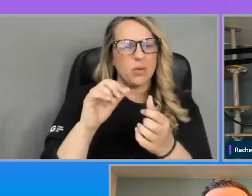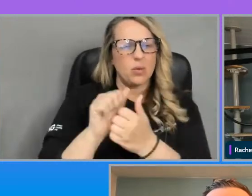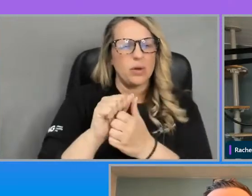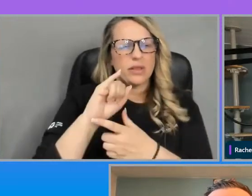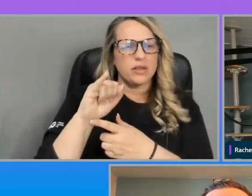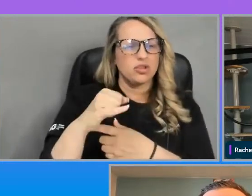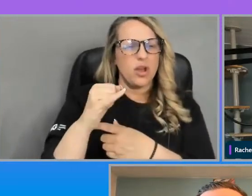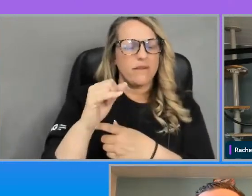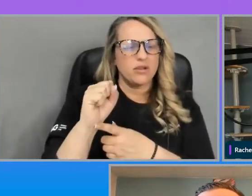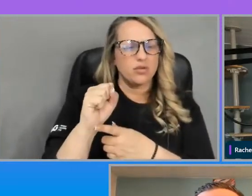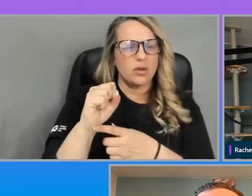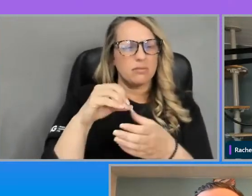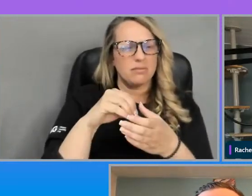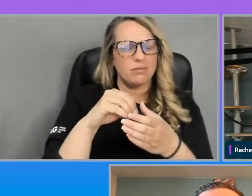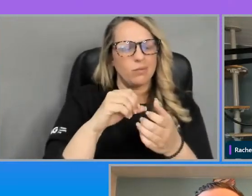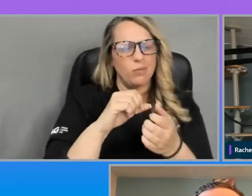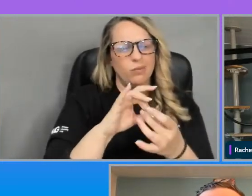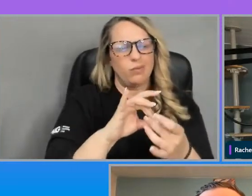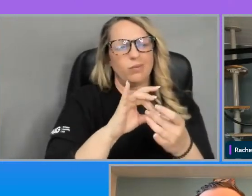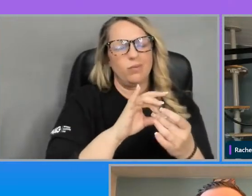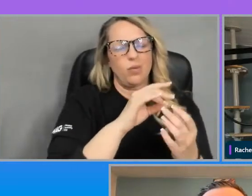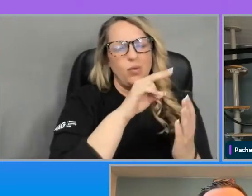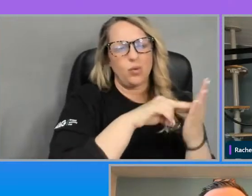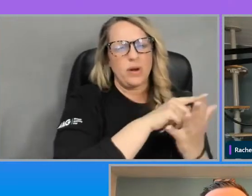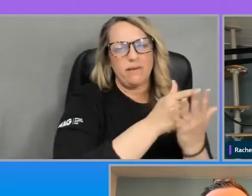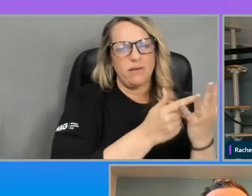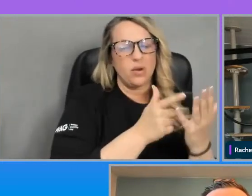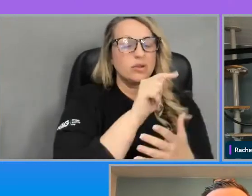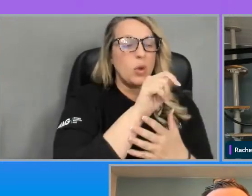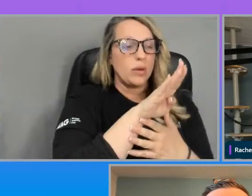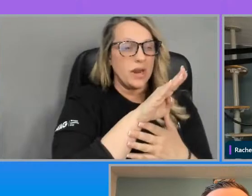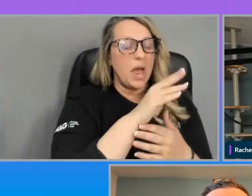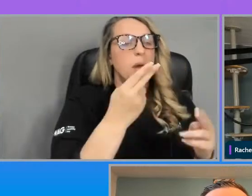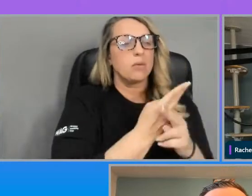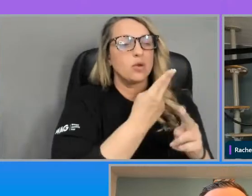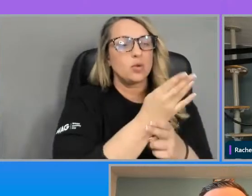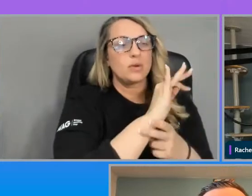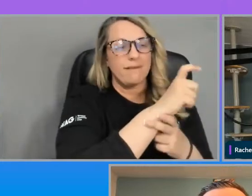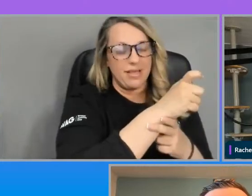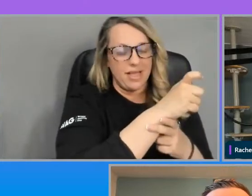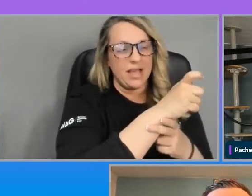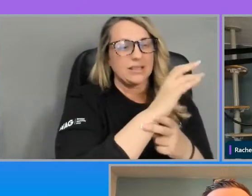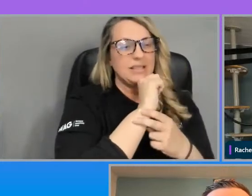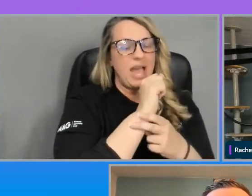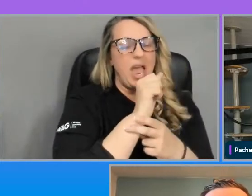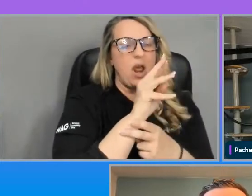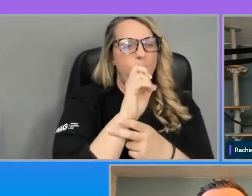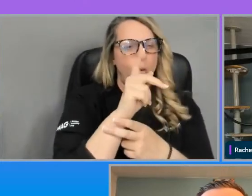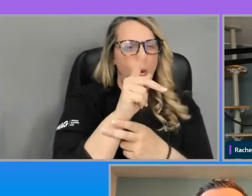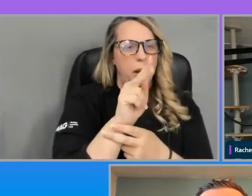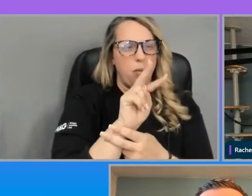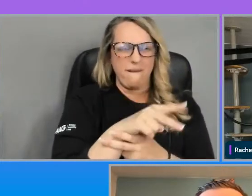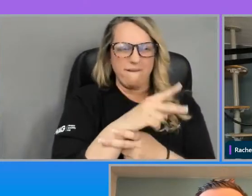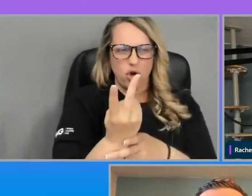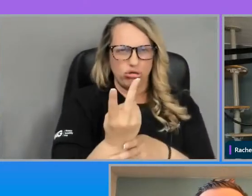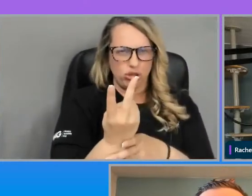in mind? For example, a tabs pattern where the tabs use a